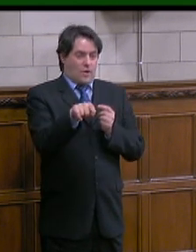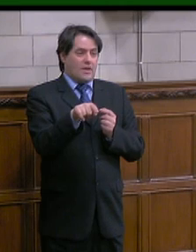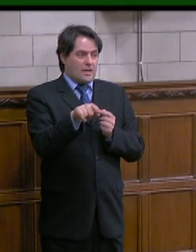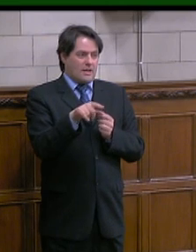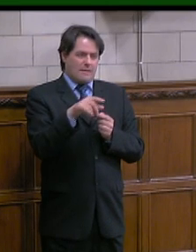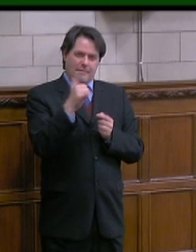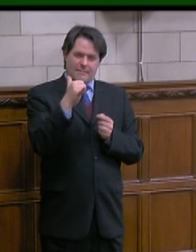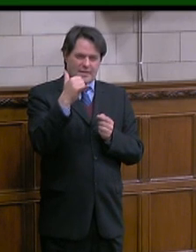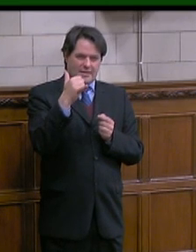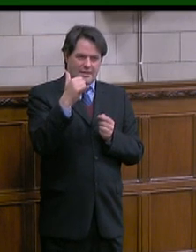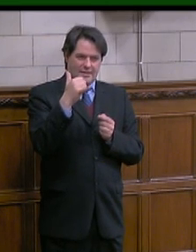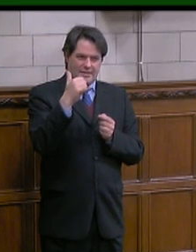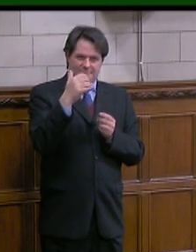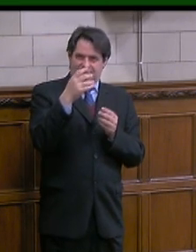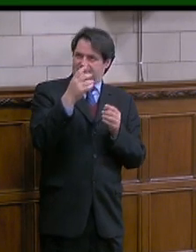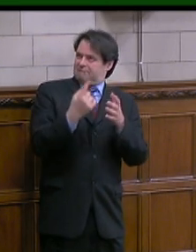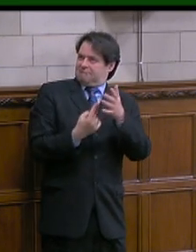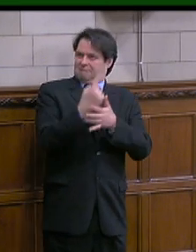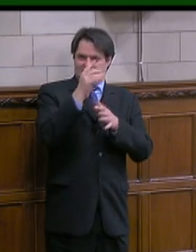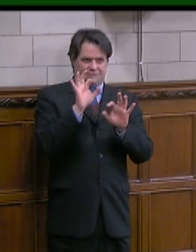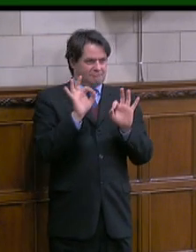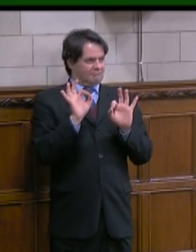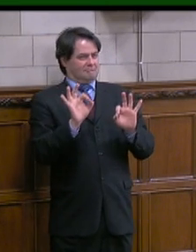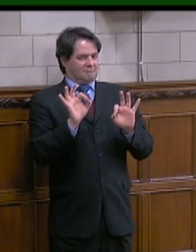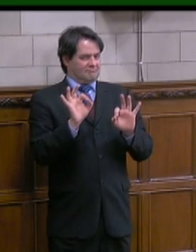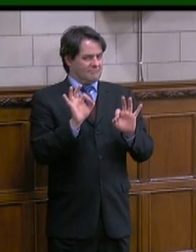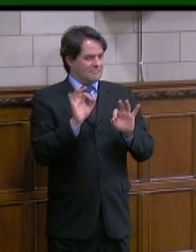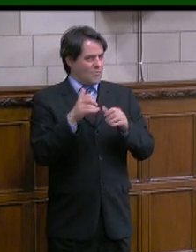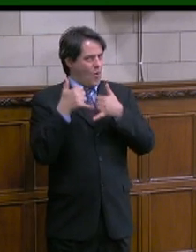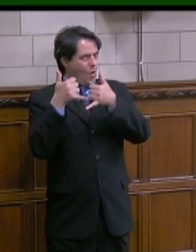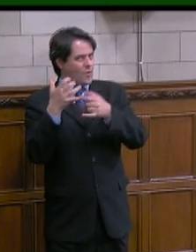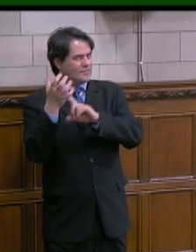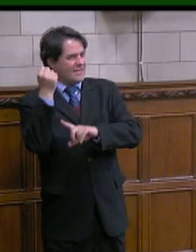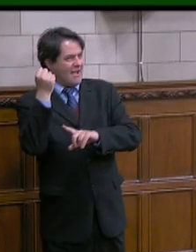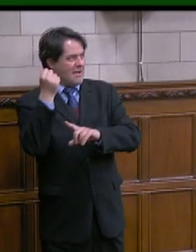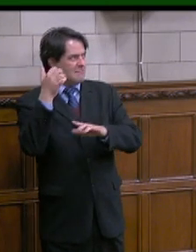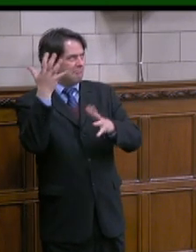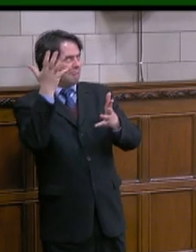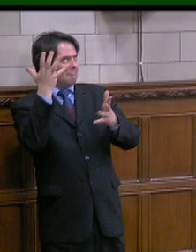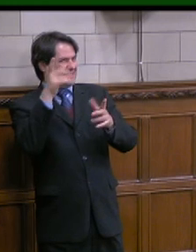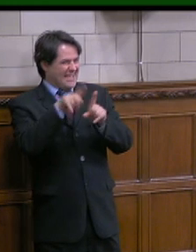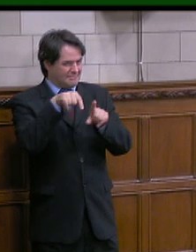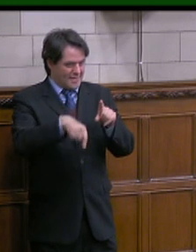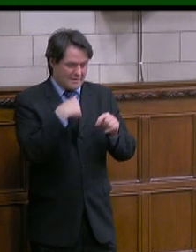in the debate coming about on the same day as the Oscars win. The hon.